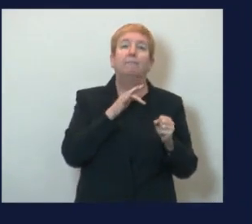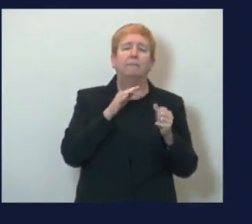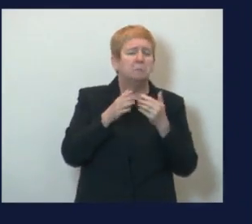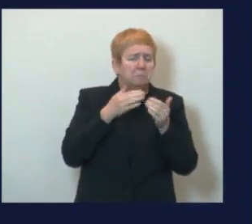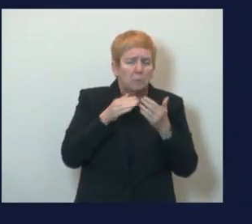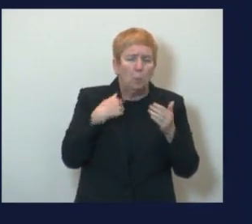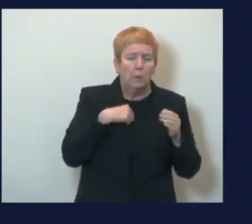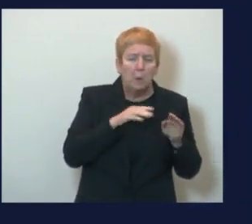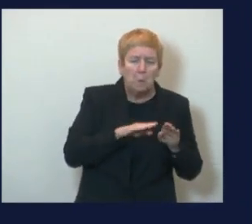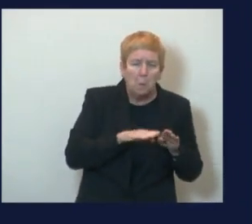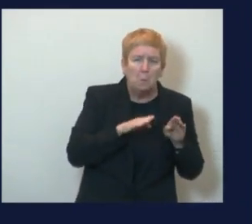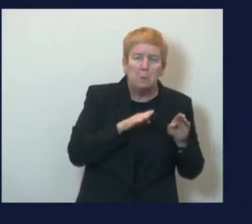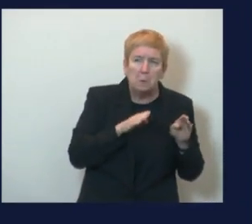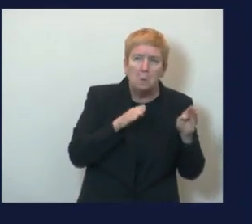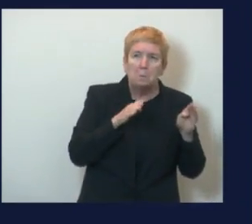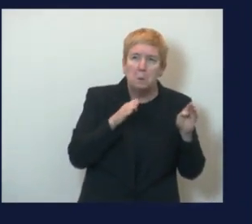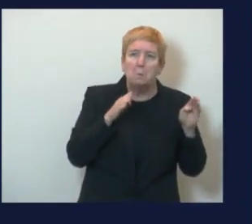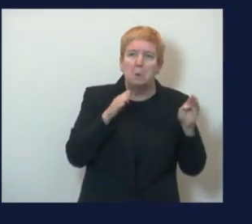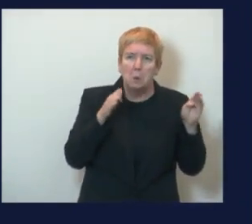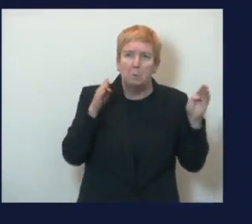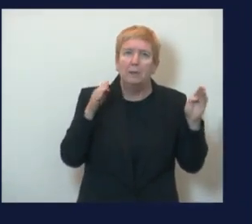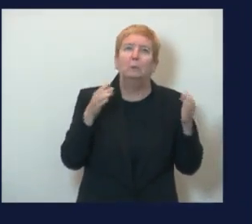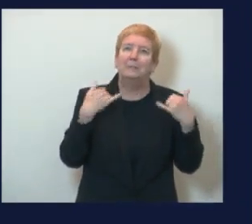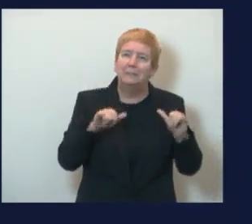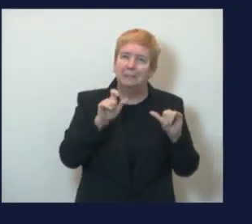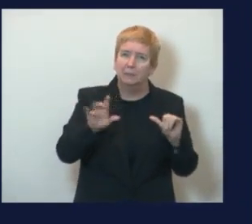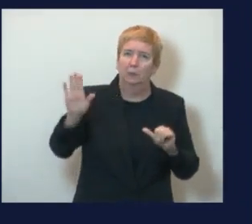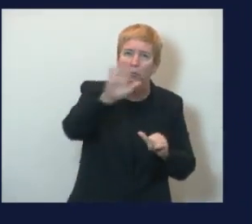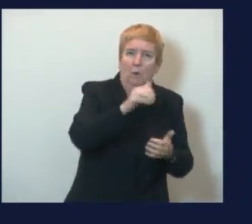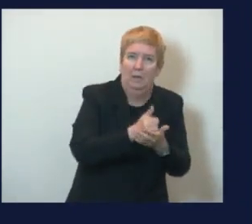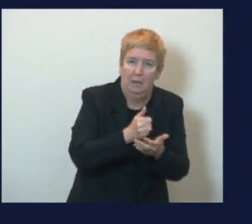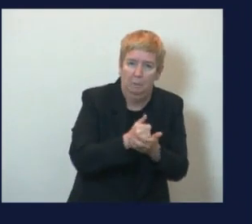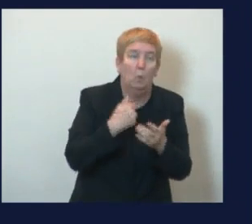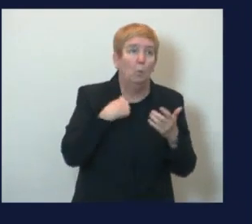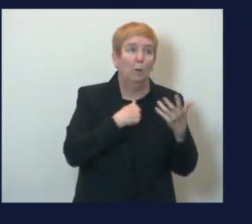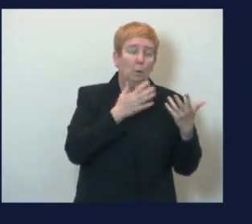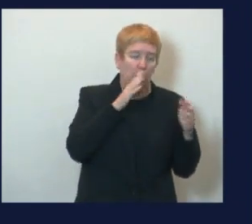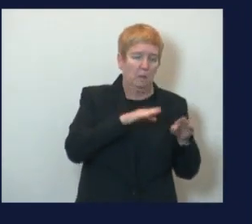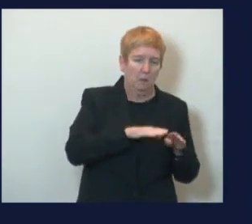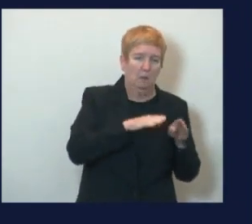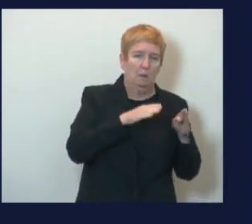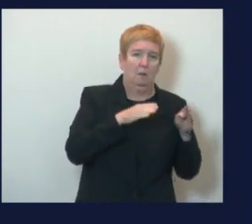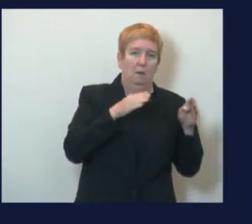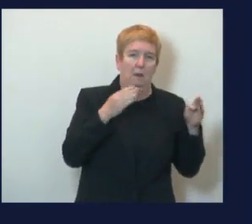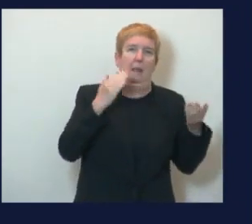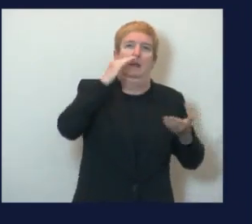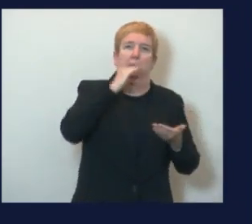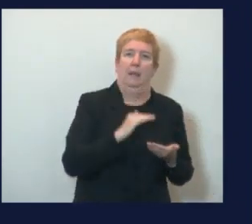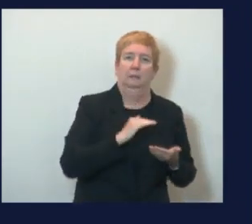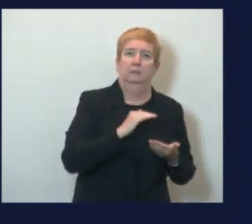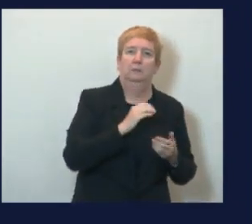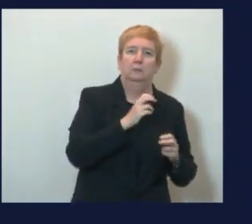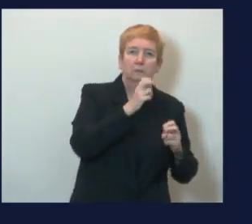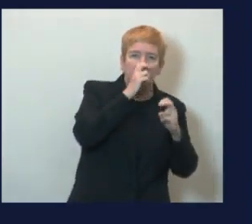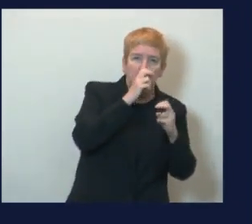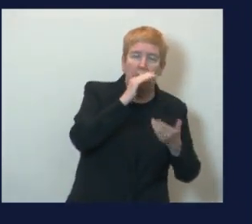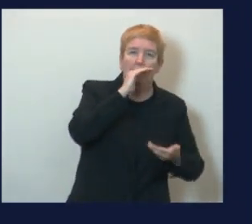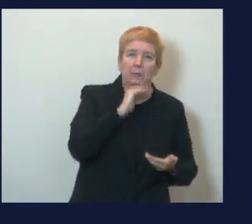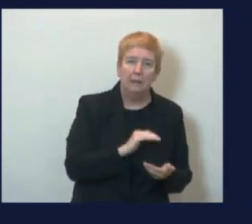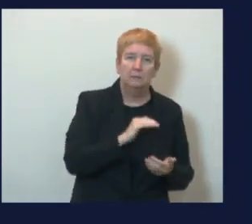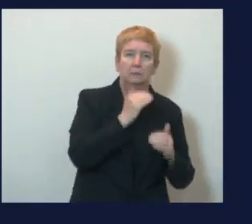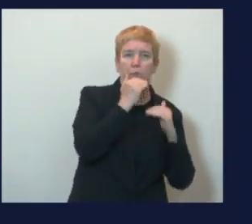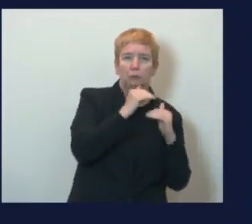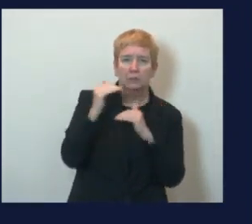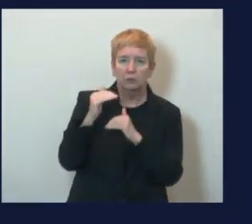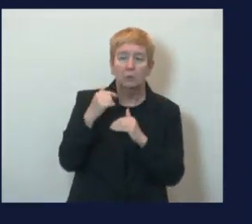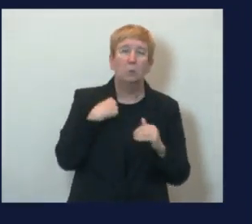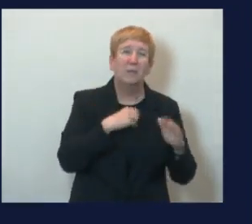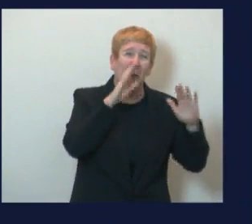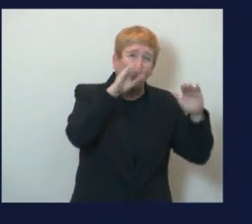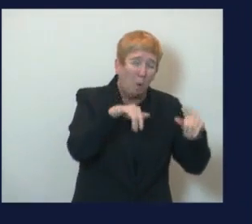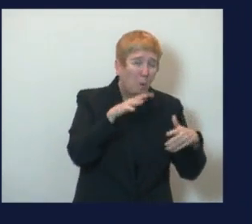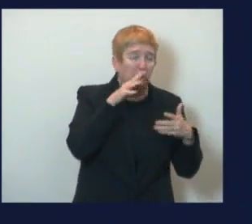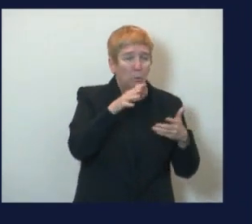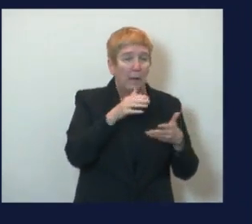SO, CAN YOU HELP YOU BET YOU CAN THE MORE YOU RESTRICT EVEN WITH OPENING AND WE DO WANT TO EASE THE RELAXING OF THESE RESTRICTIONS.